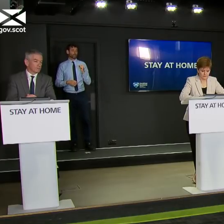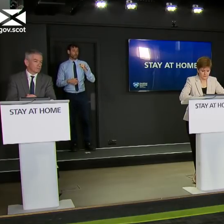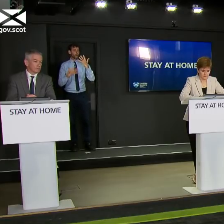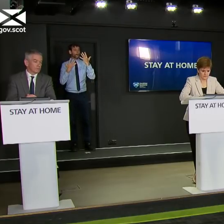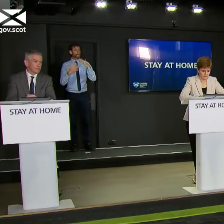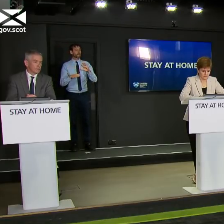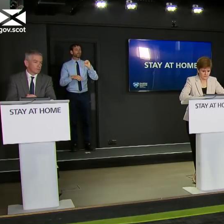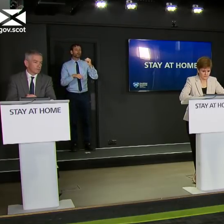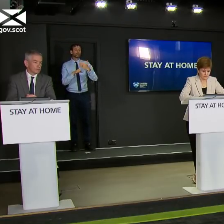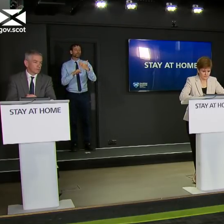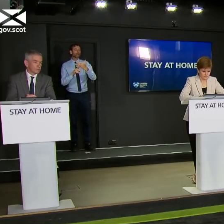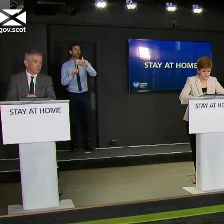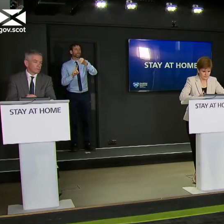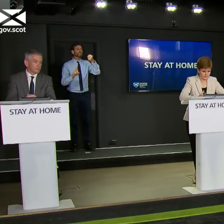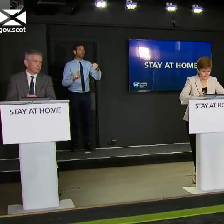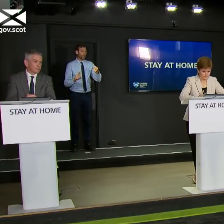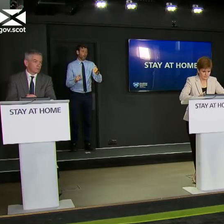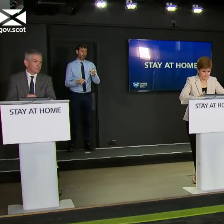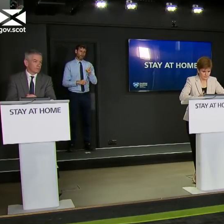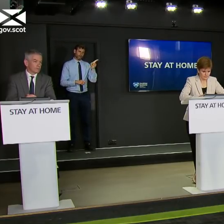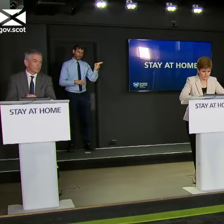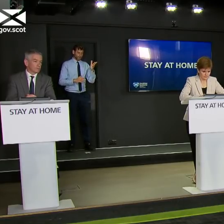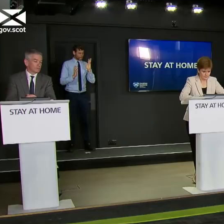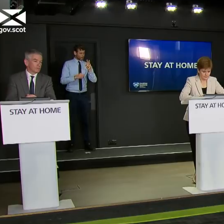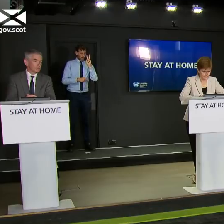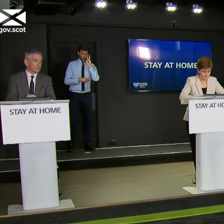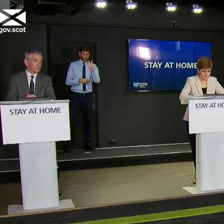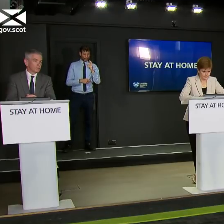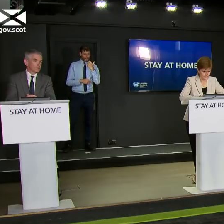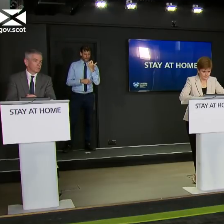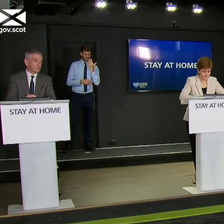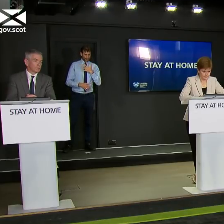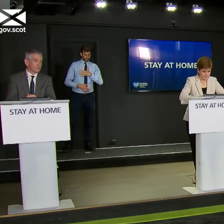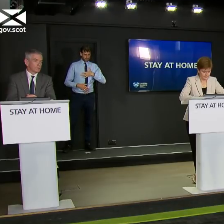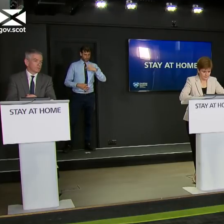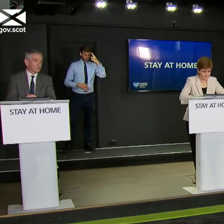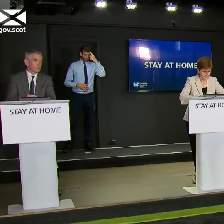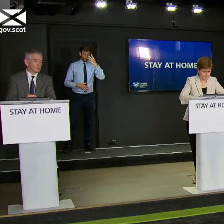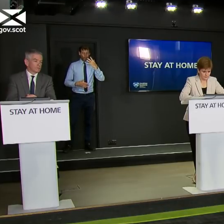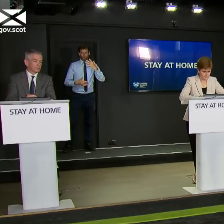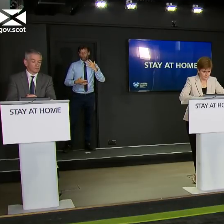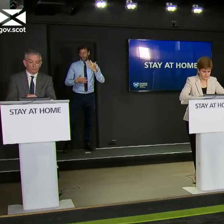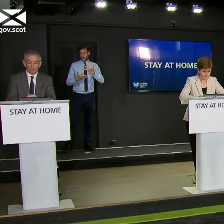be watching the almost daily job losses, seemingly across all sectors, wondering are they next.